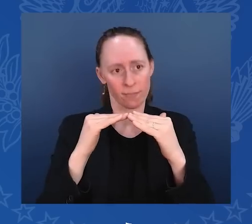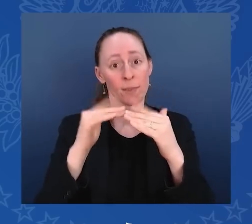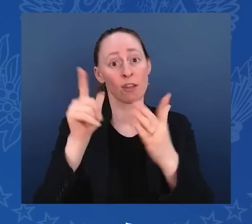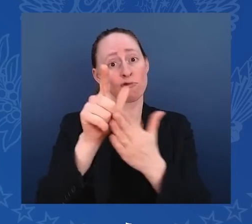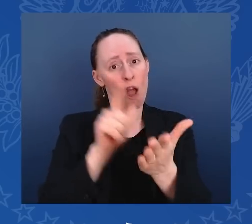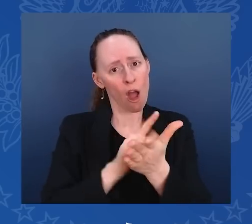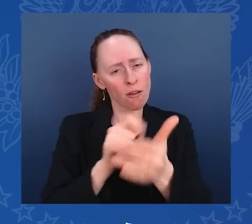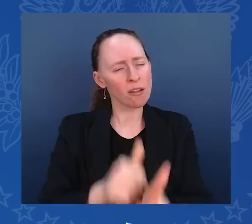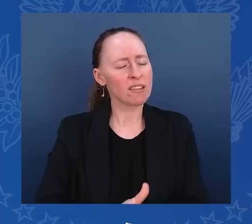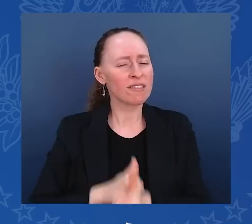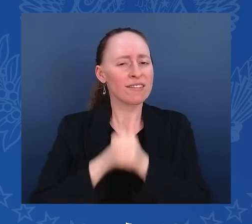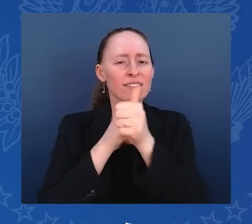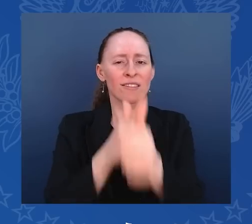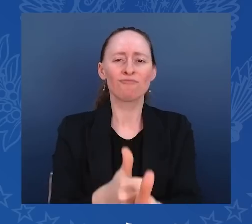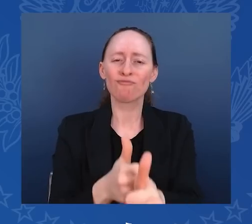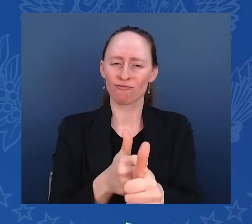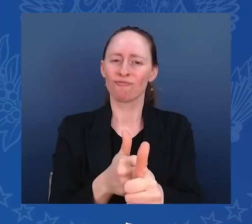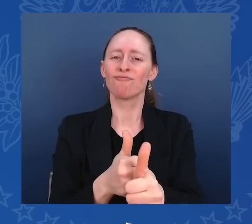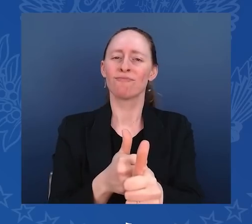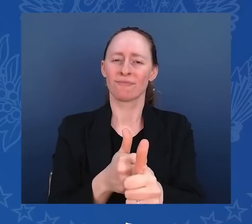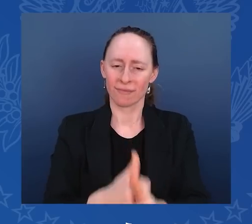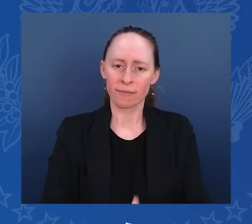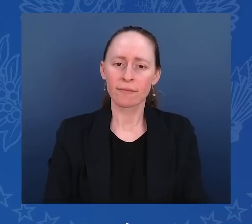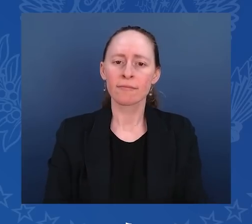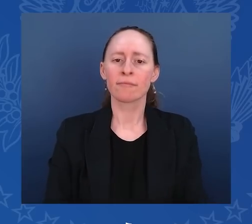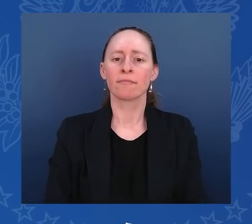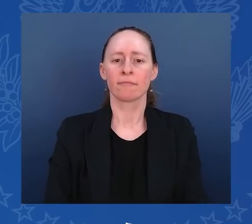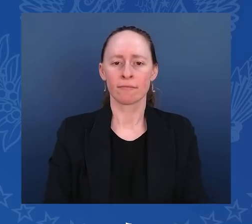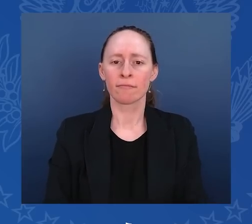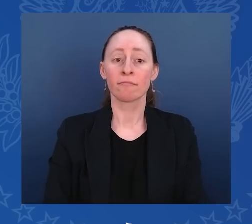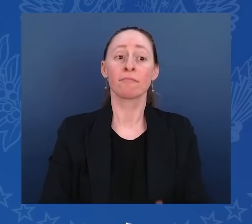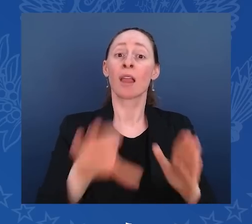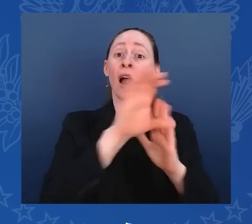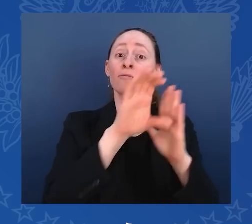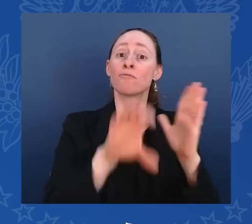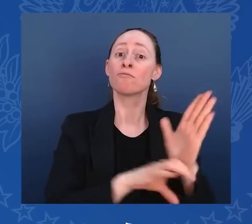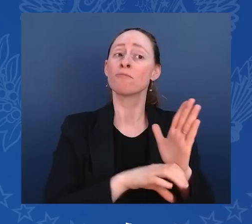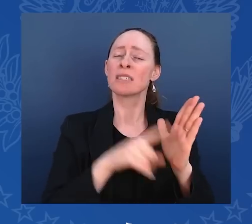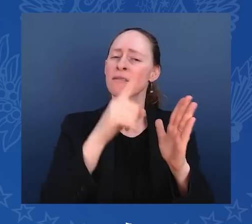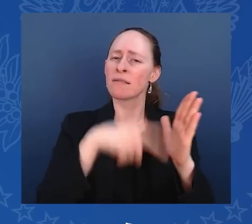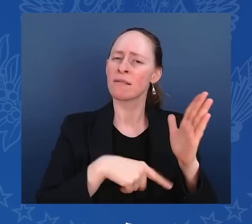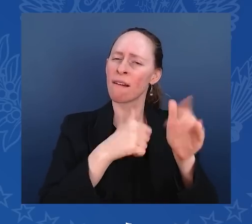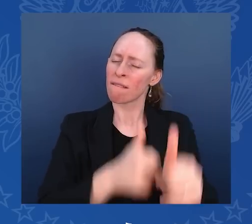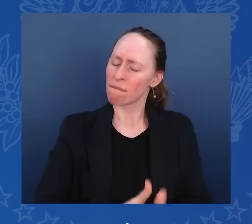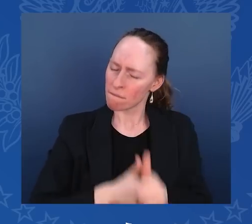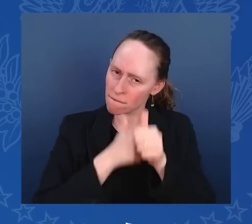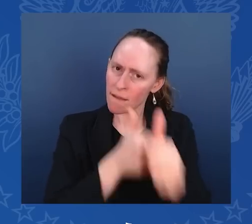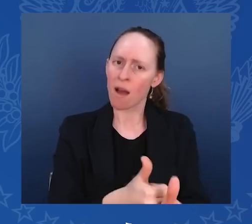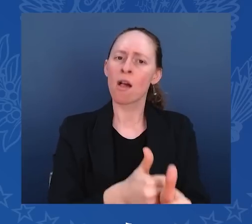they'll uphold the Constitution. They'll uphold the Constitution. When I ran for president,